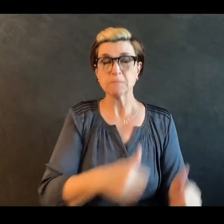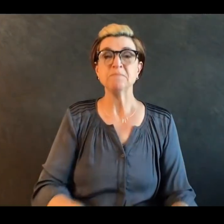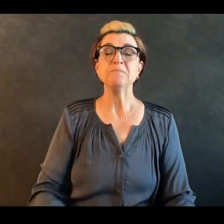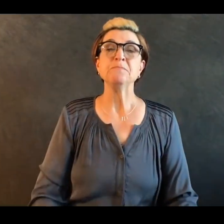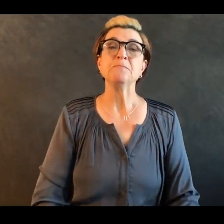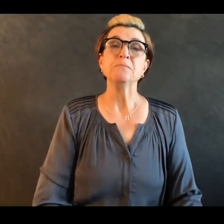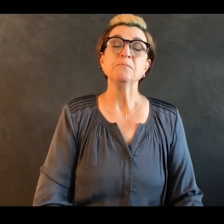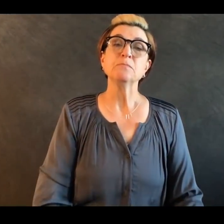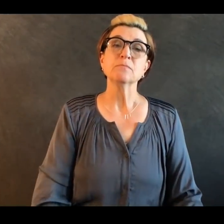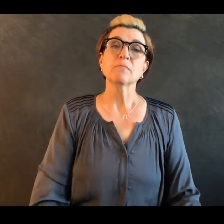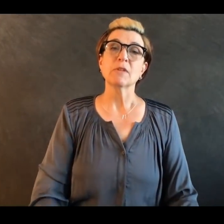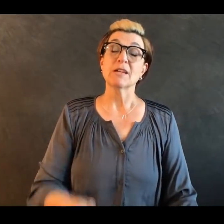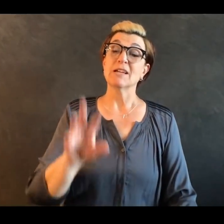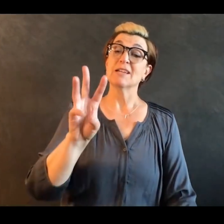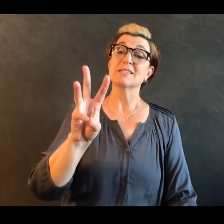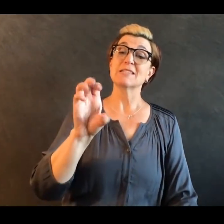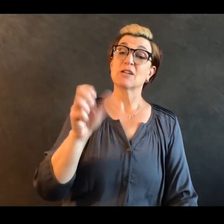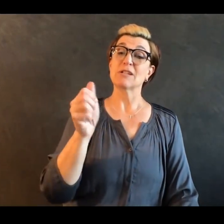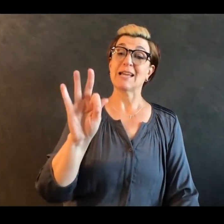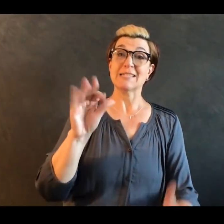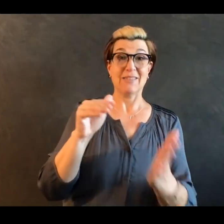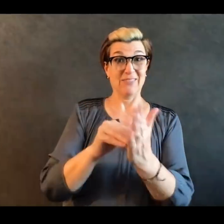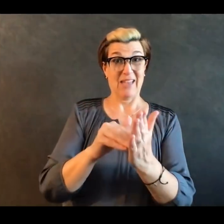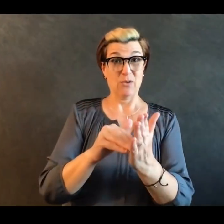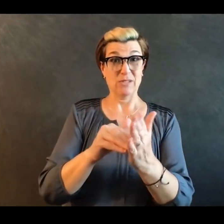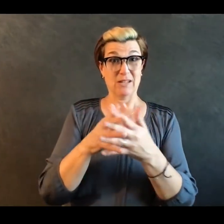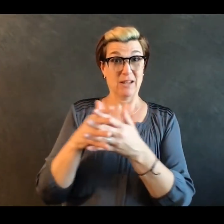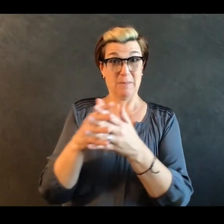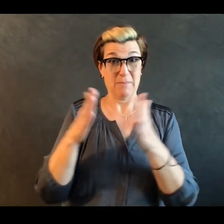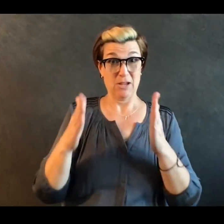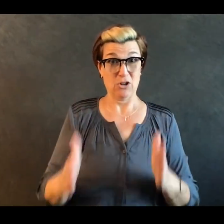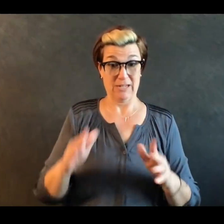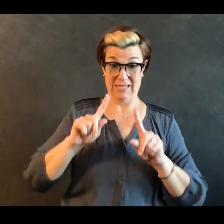nineteen thousand Americans having tested positive more than 45,000 having